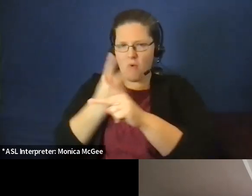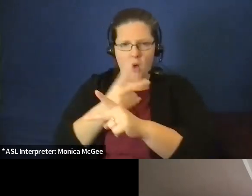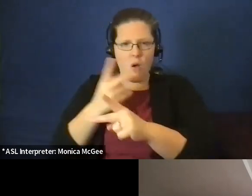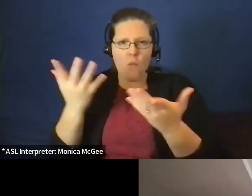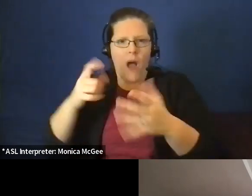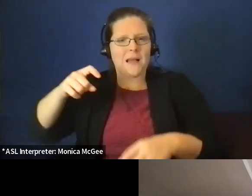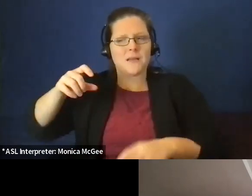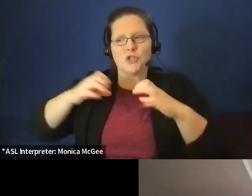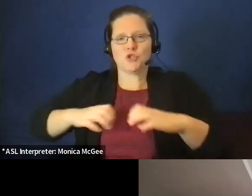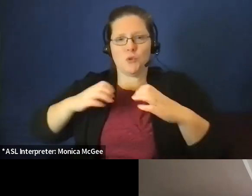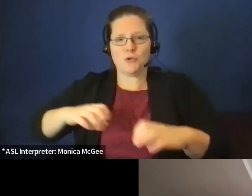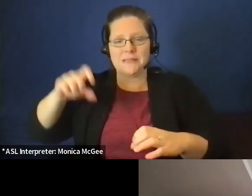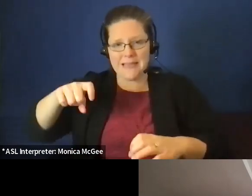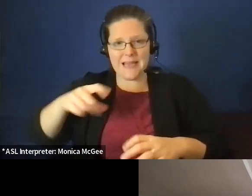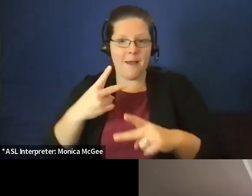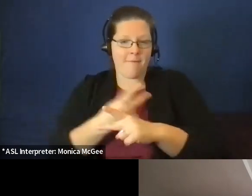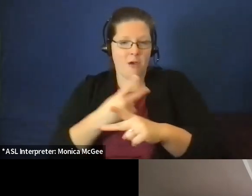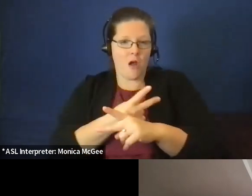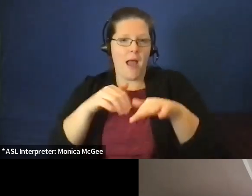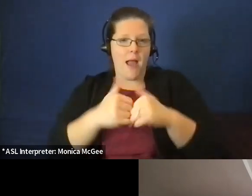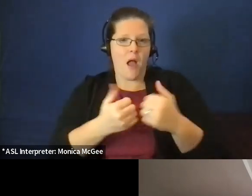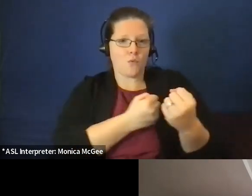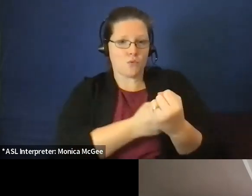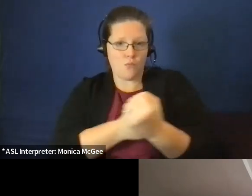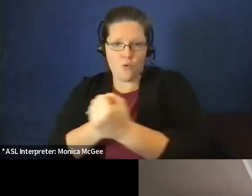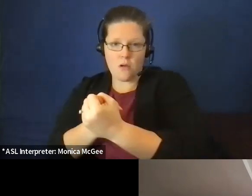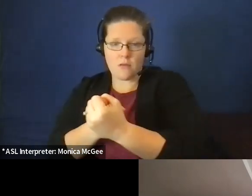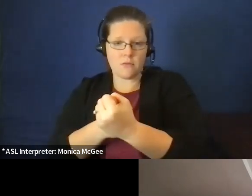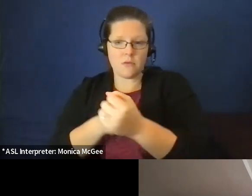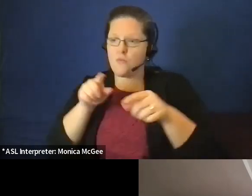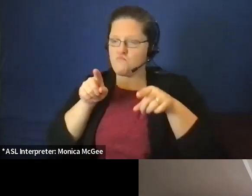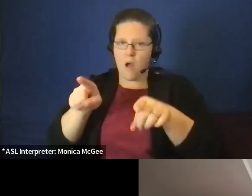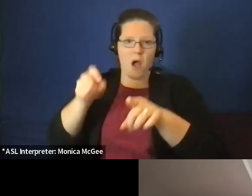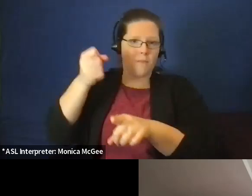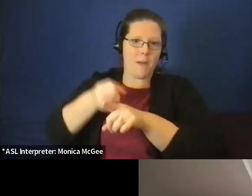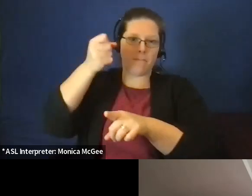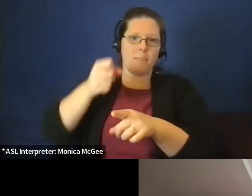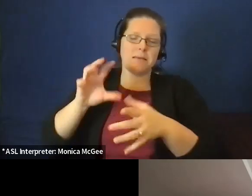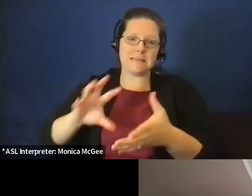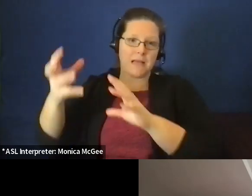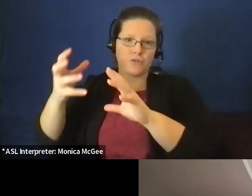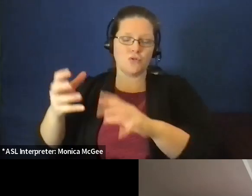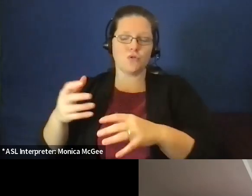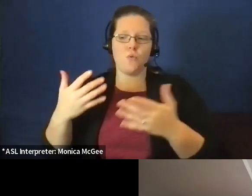hurricane impacted Puerto Rico. (Indiscernible) is meeting, as I said, in a couple of days with Sherman and